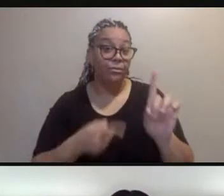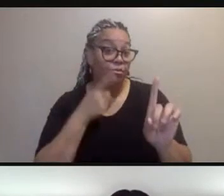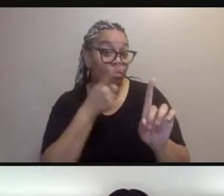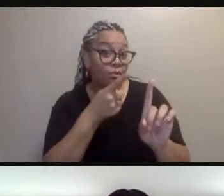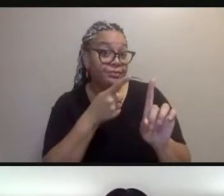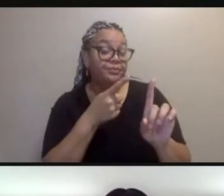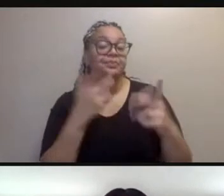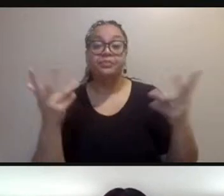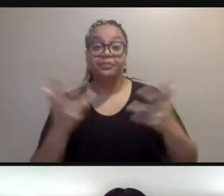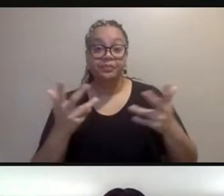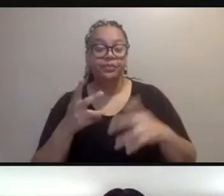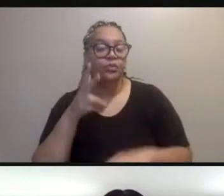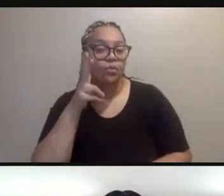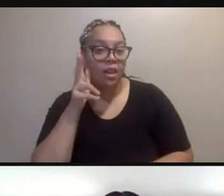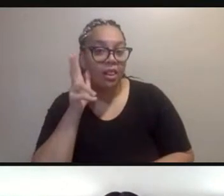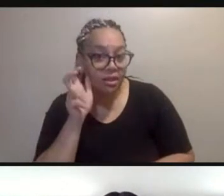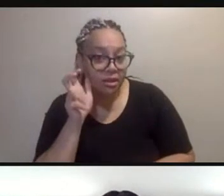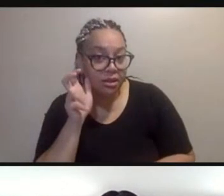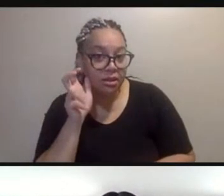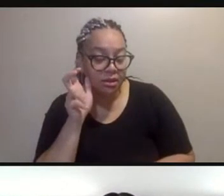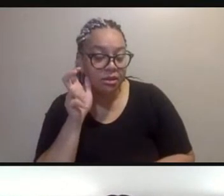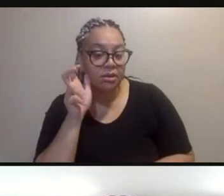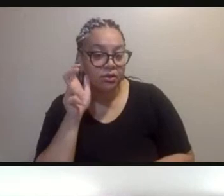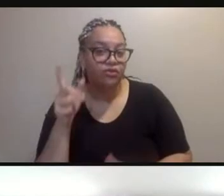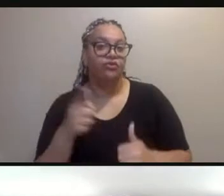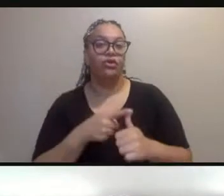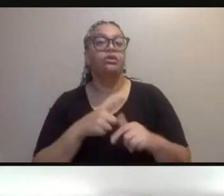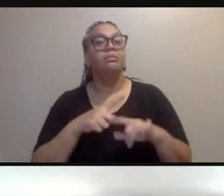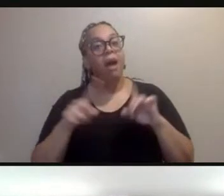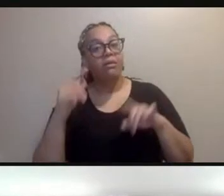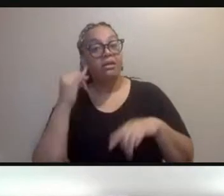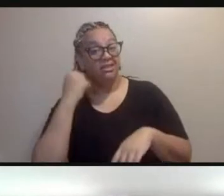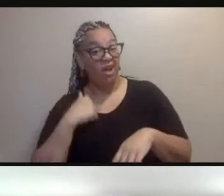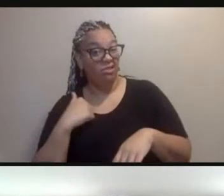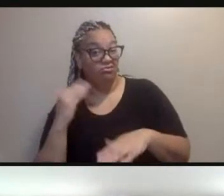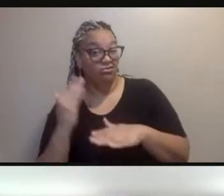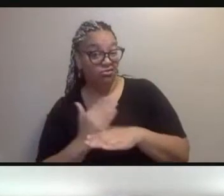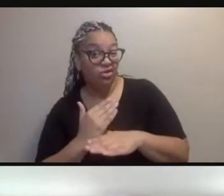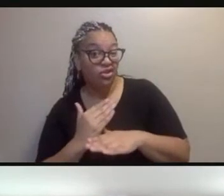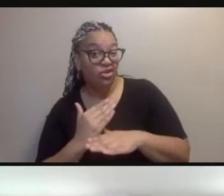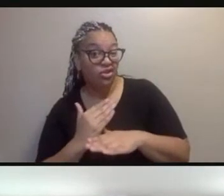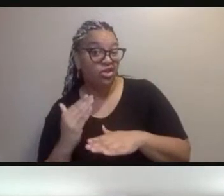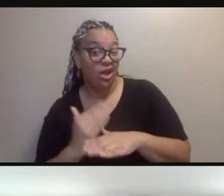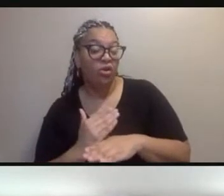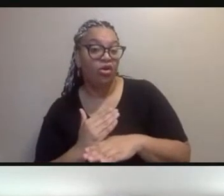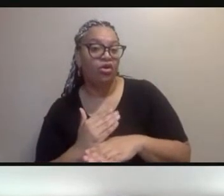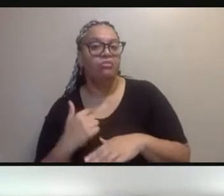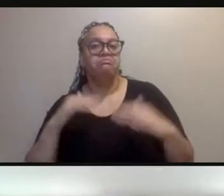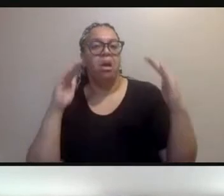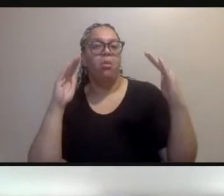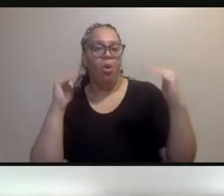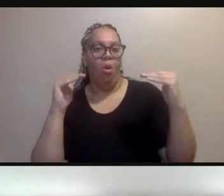INSIGHTS.